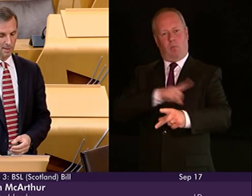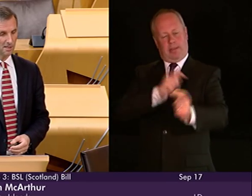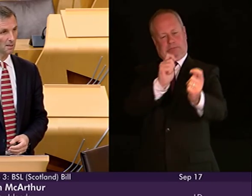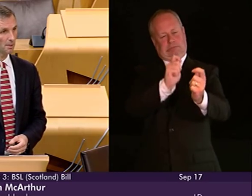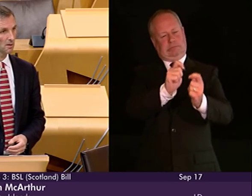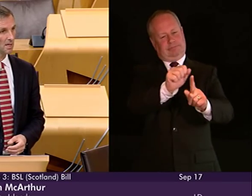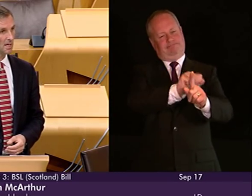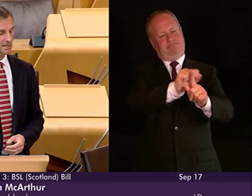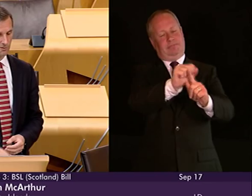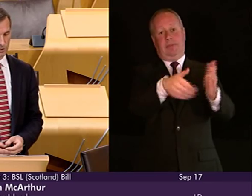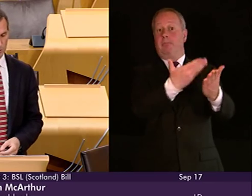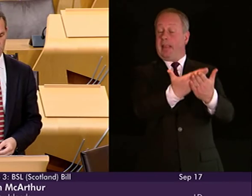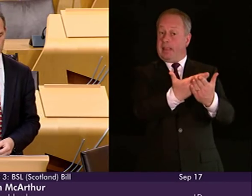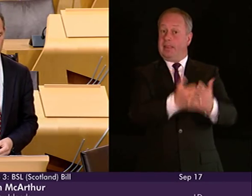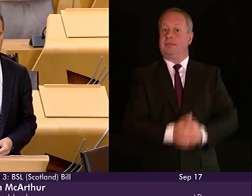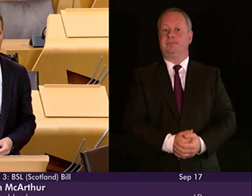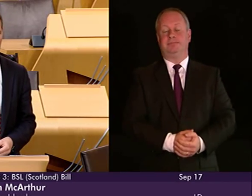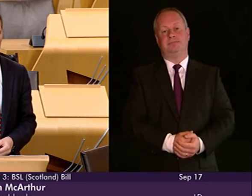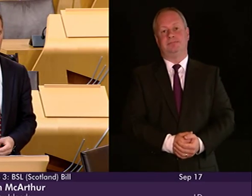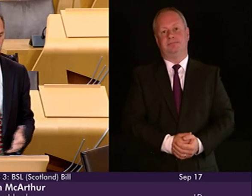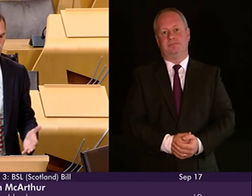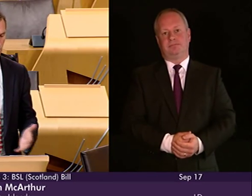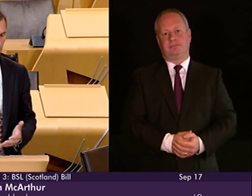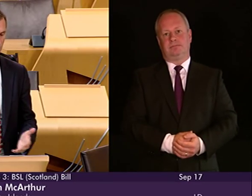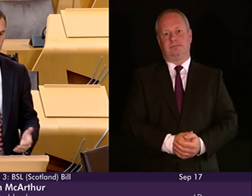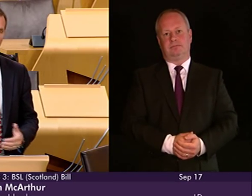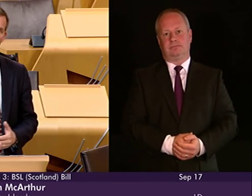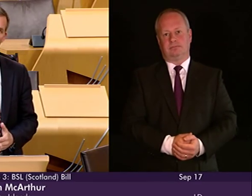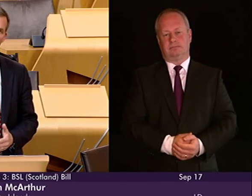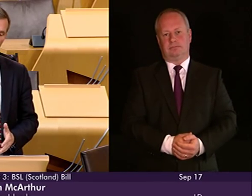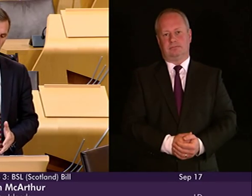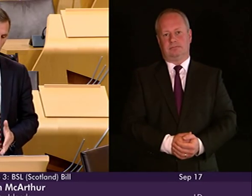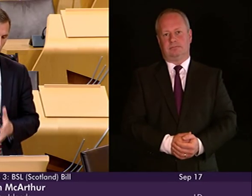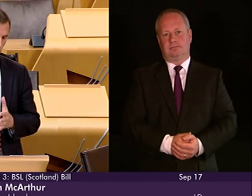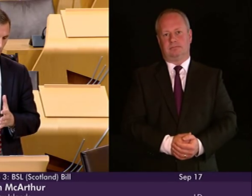have been made to the bill as it was introduced. There was always a balance to strike between